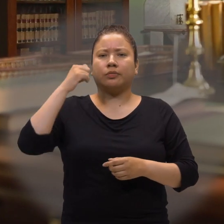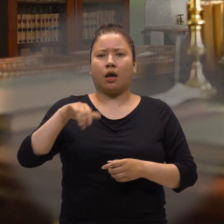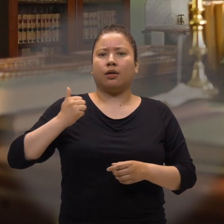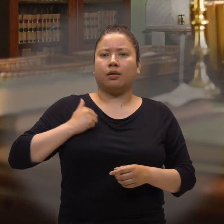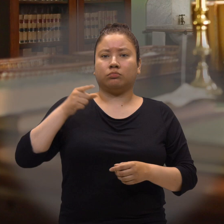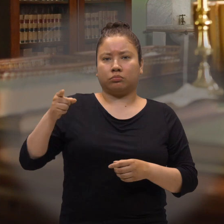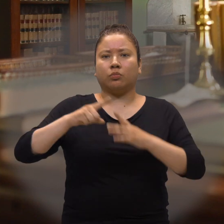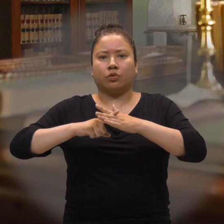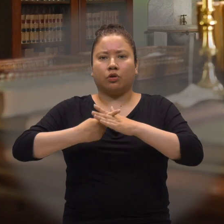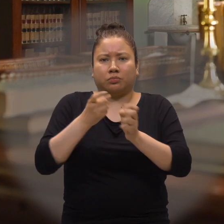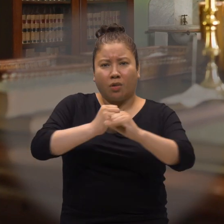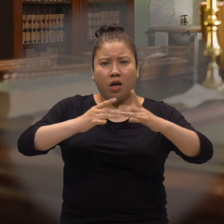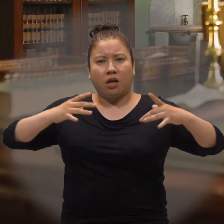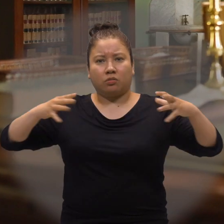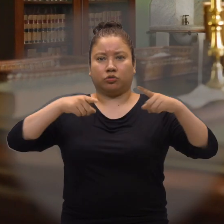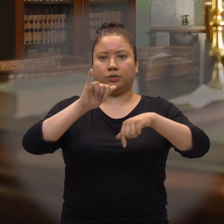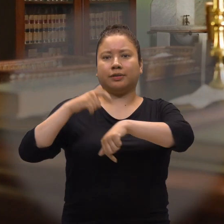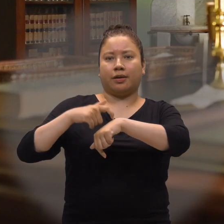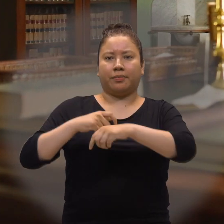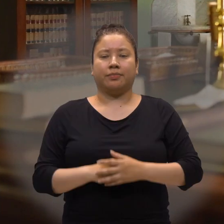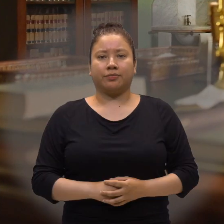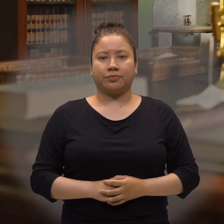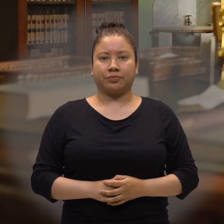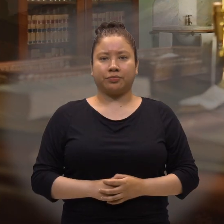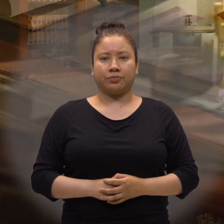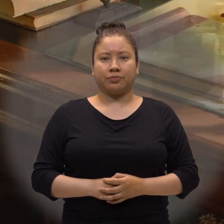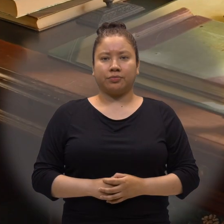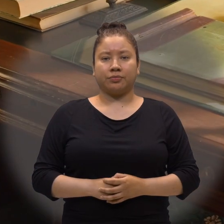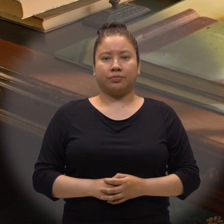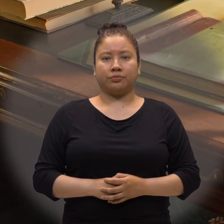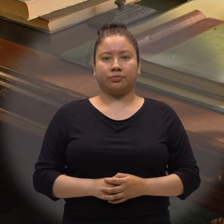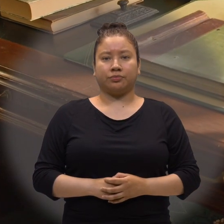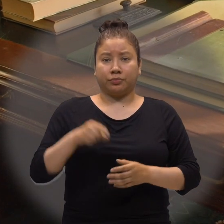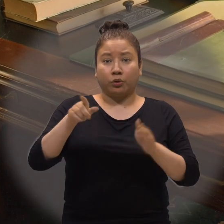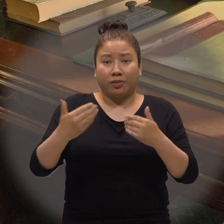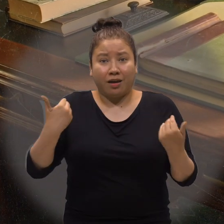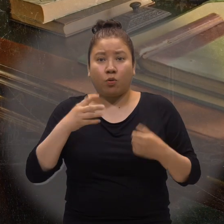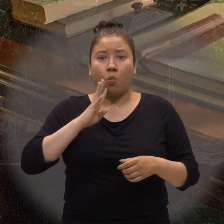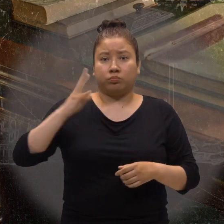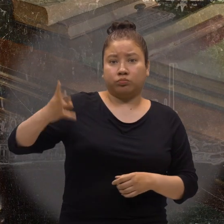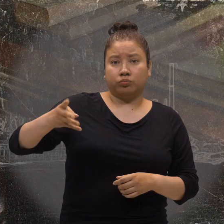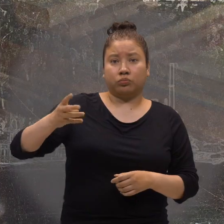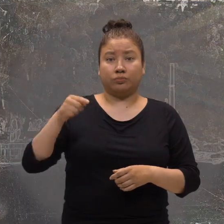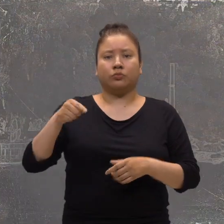a reminder of the country's rapid expansion during this time. This room even had running water.